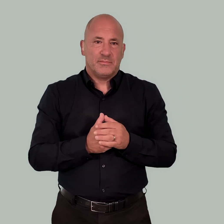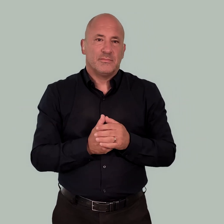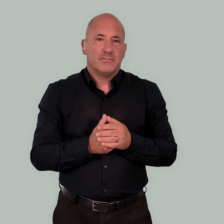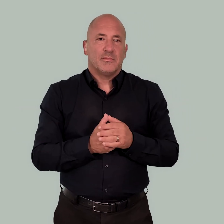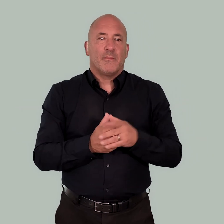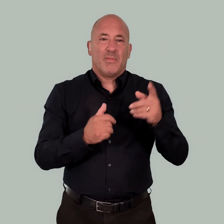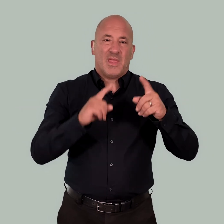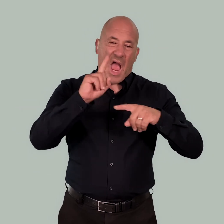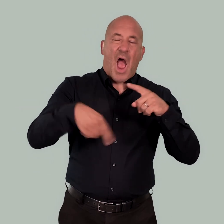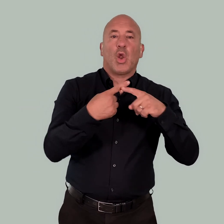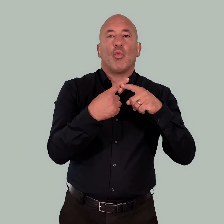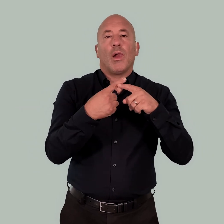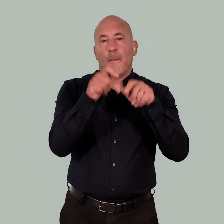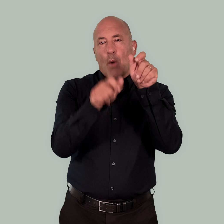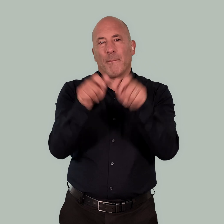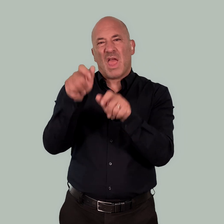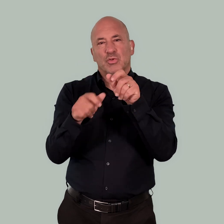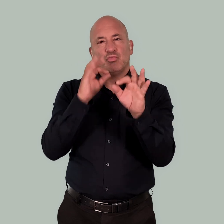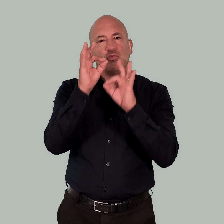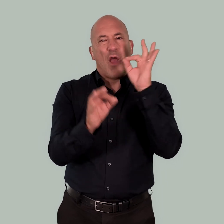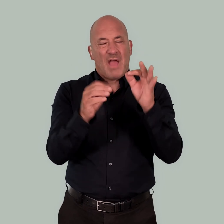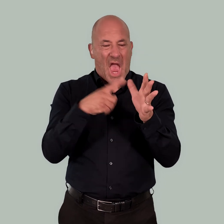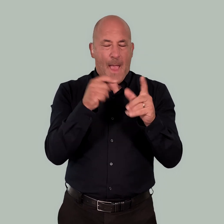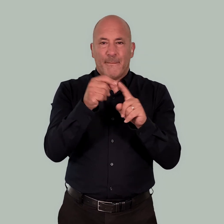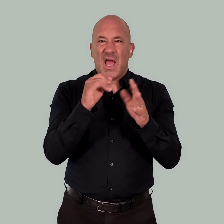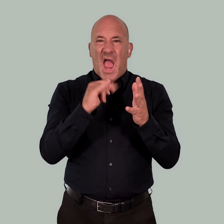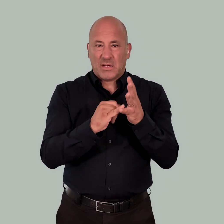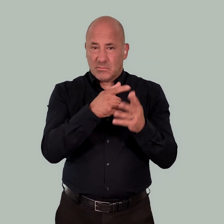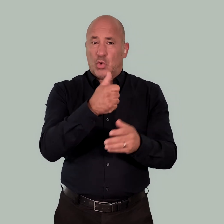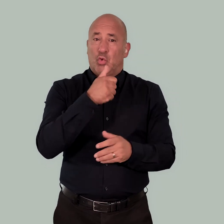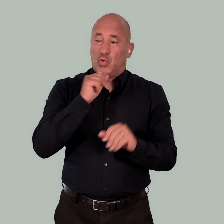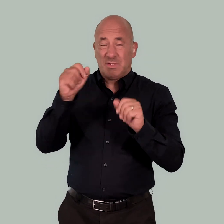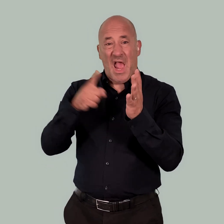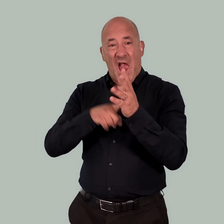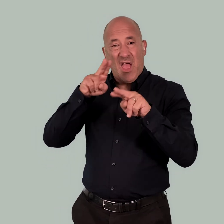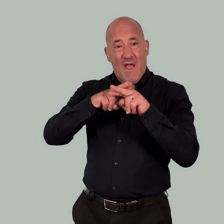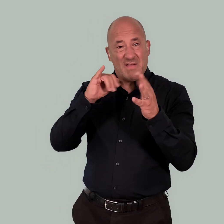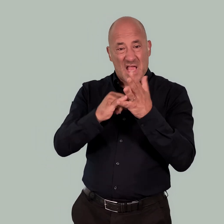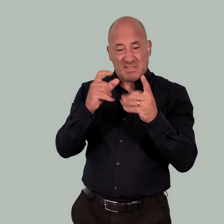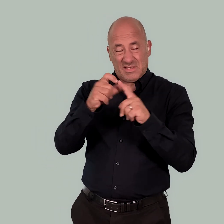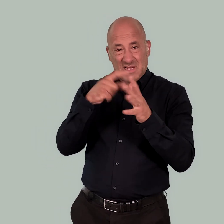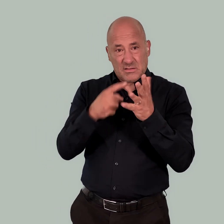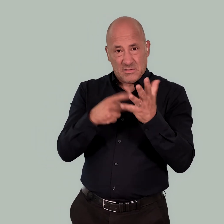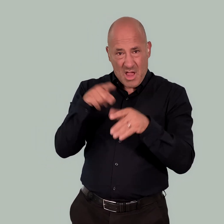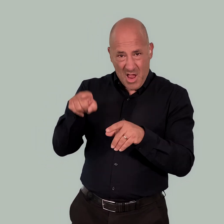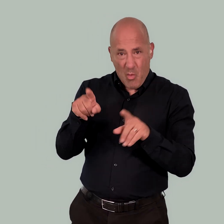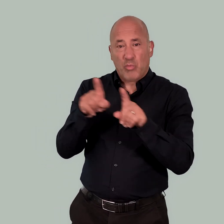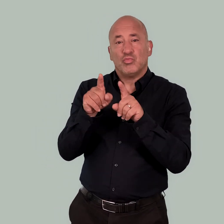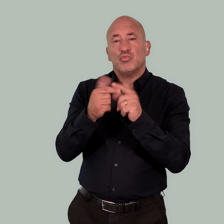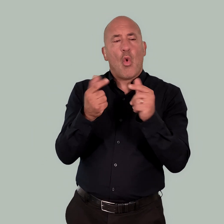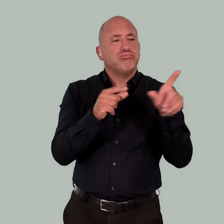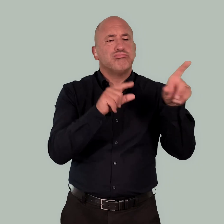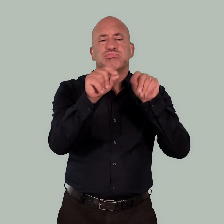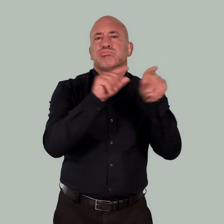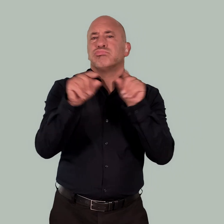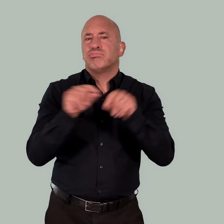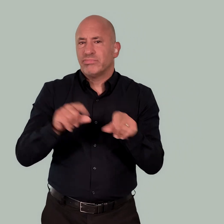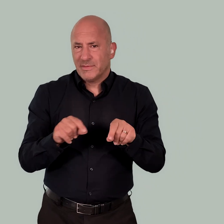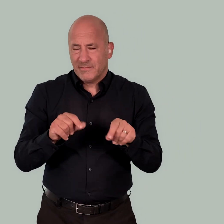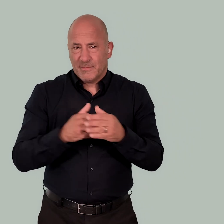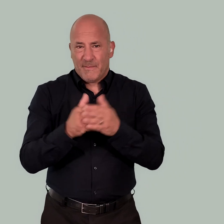The Annual Population Survey (APS) uses LFS data alongside a sample boost.